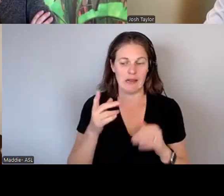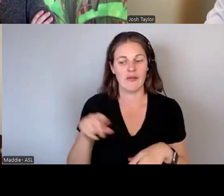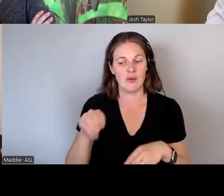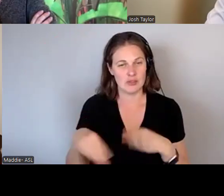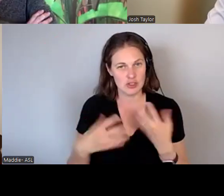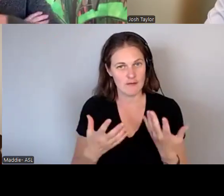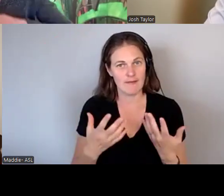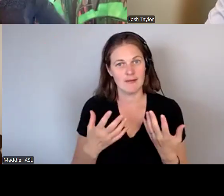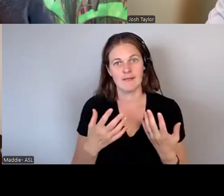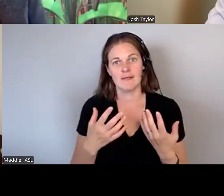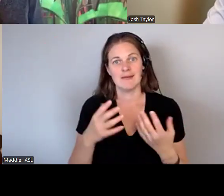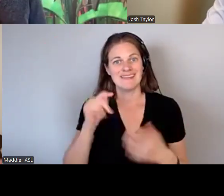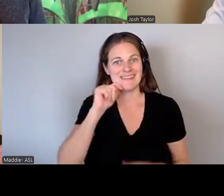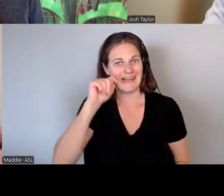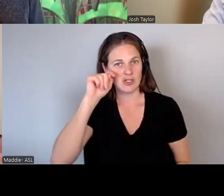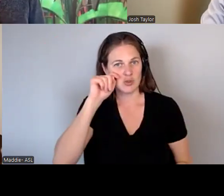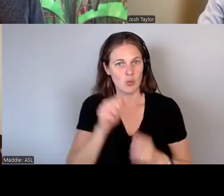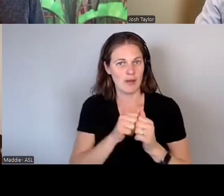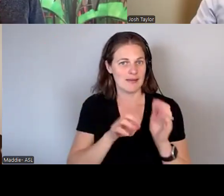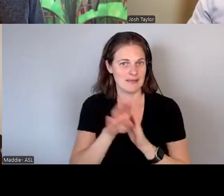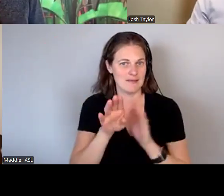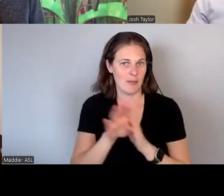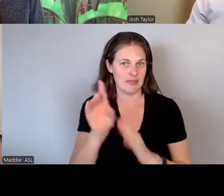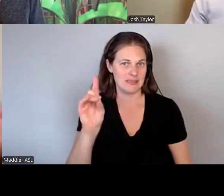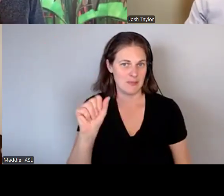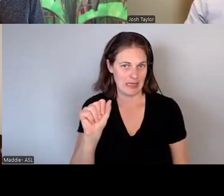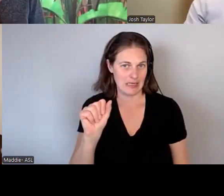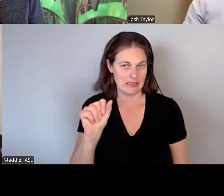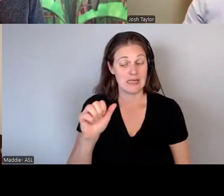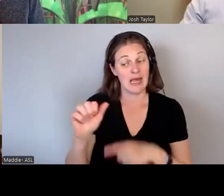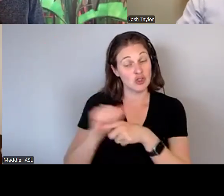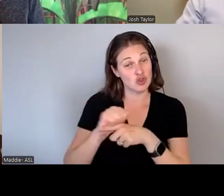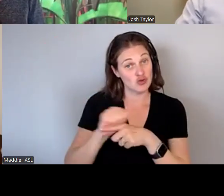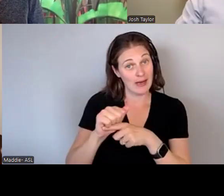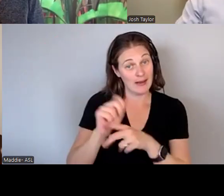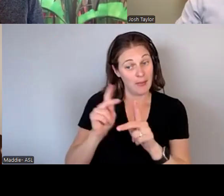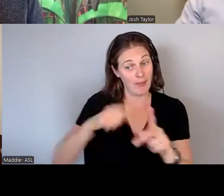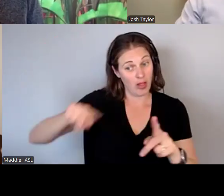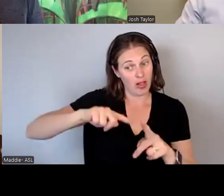with developmental disabilities and trained them to be the access ambassadors,